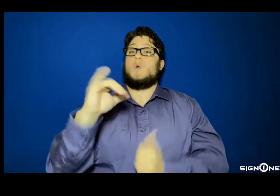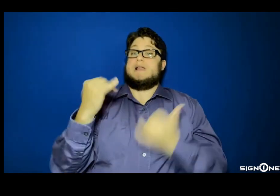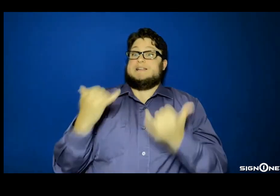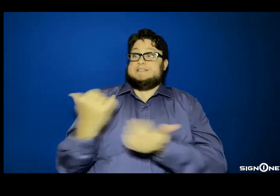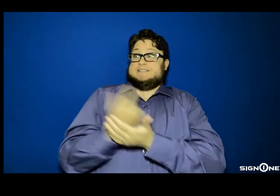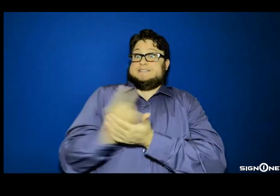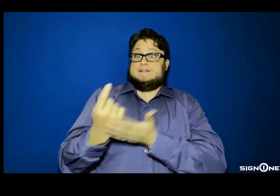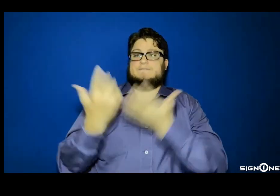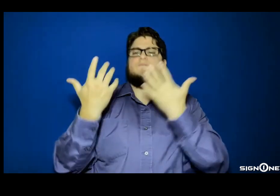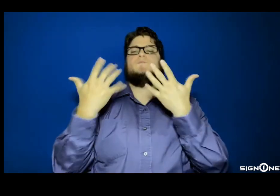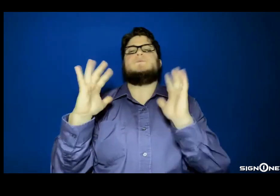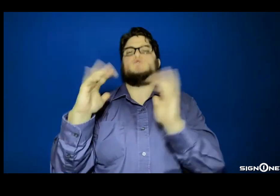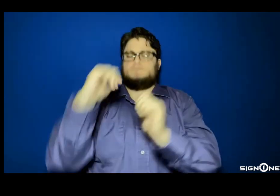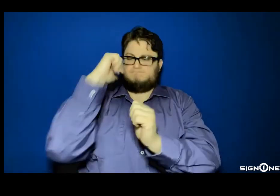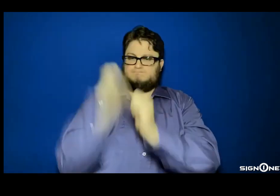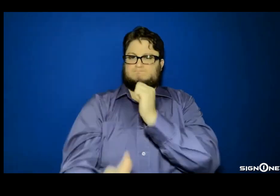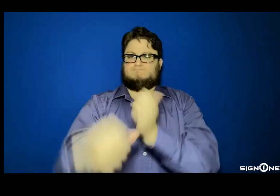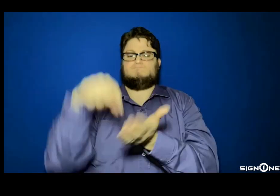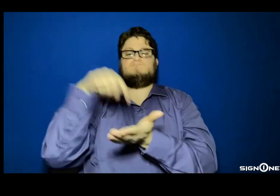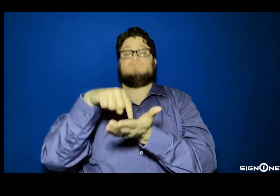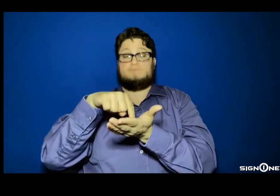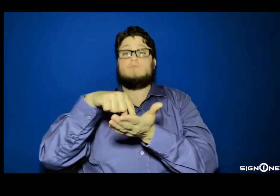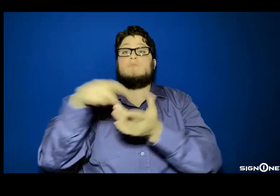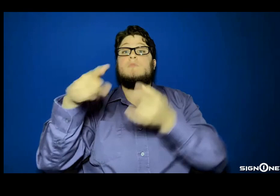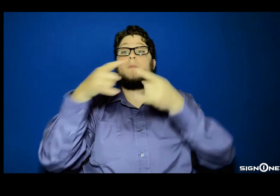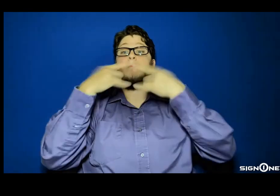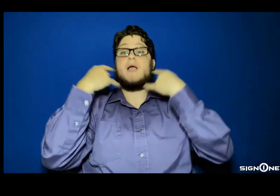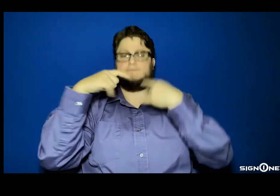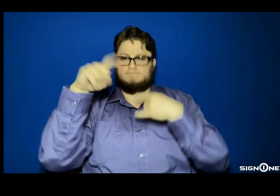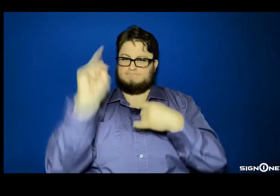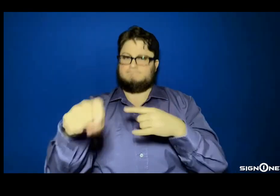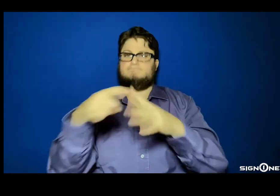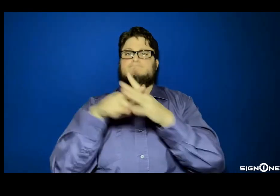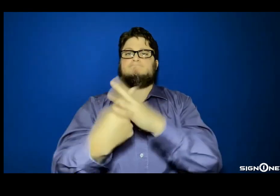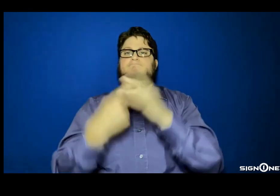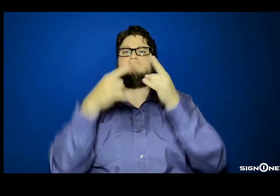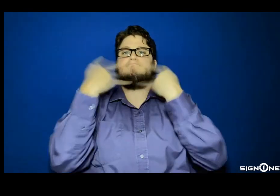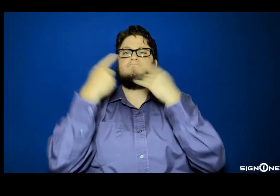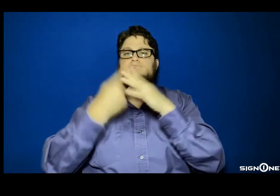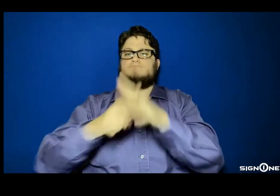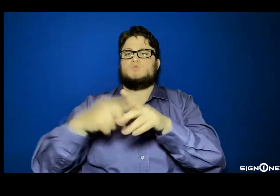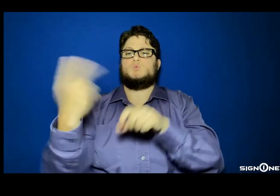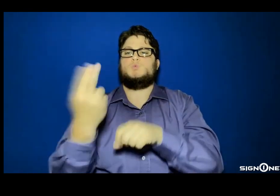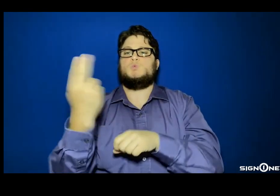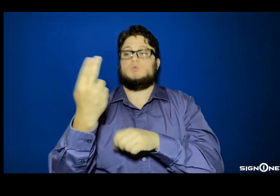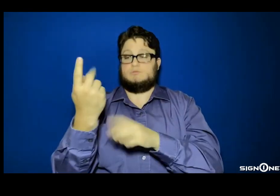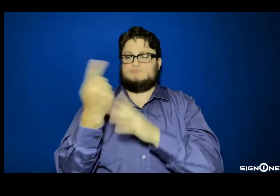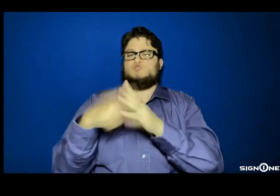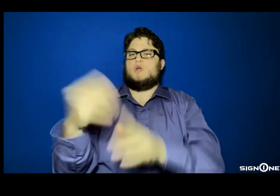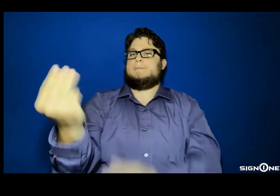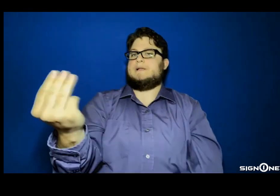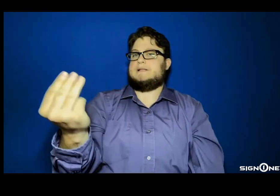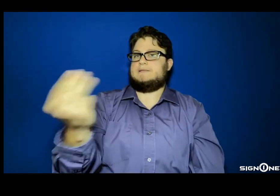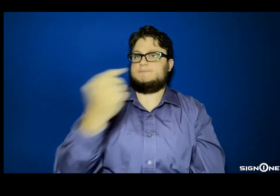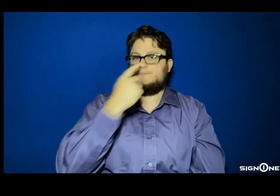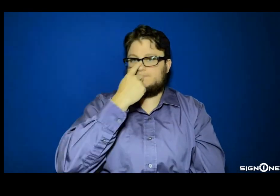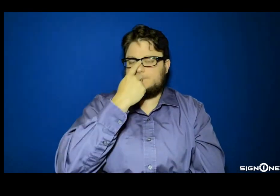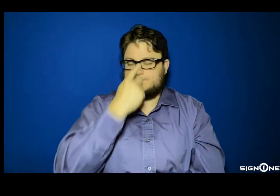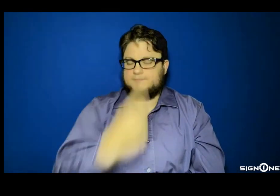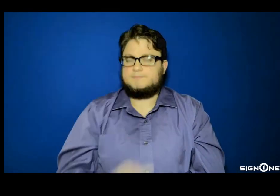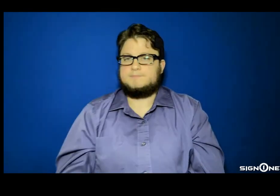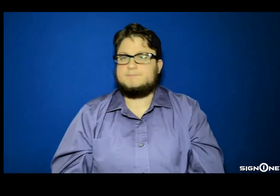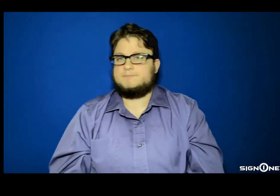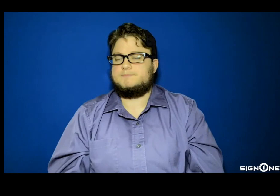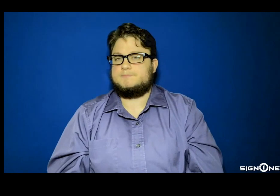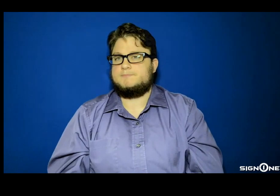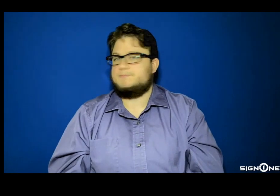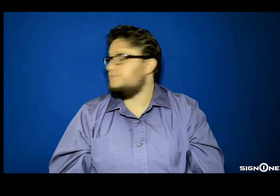It also passed a mask ordinance this week that goes into effect Monday.